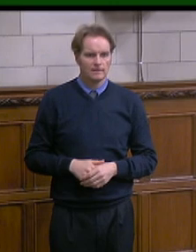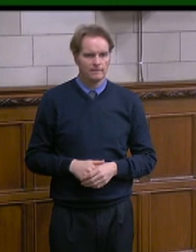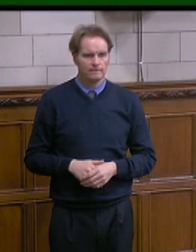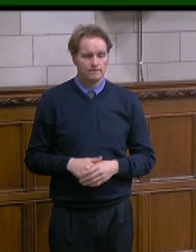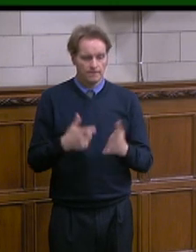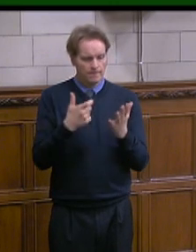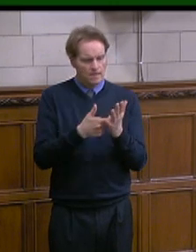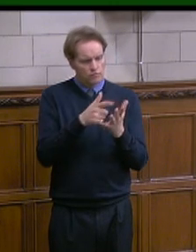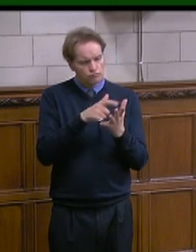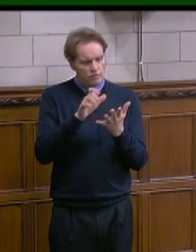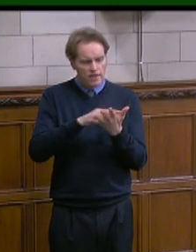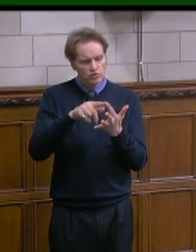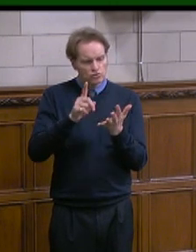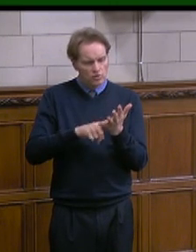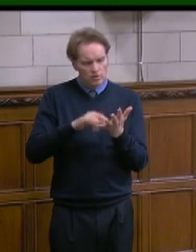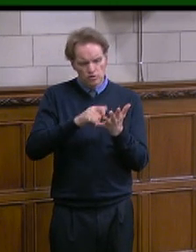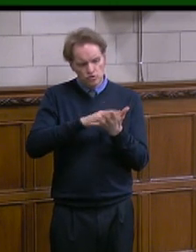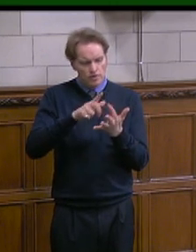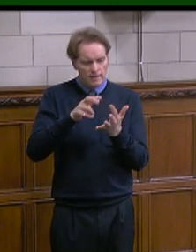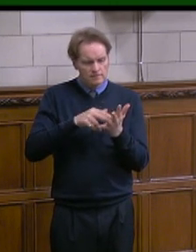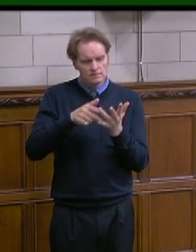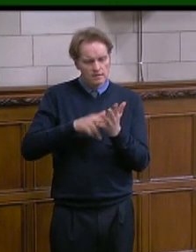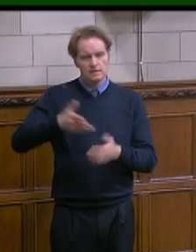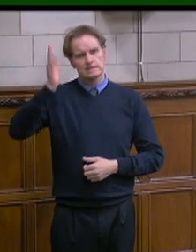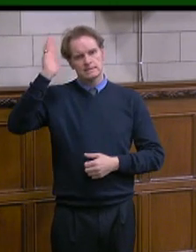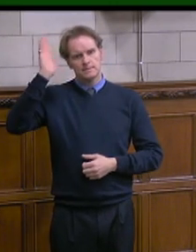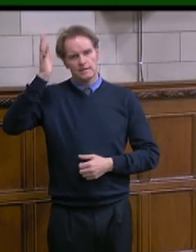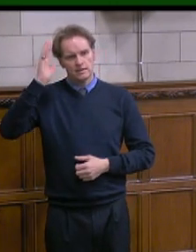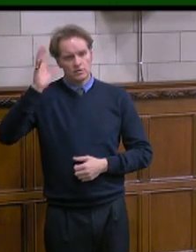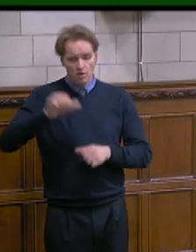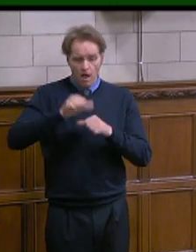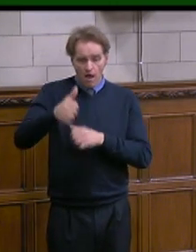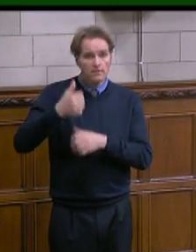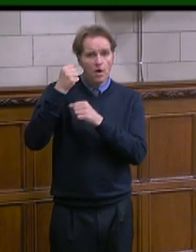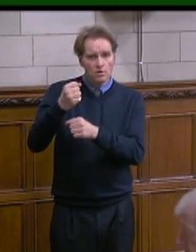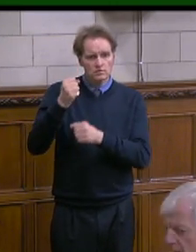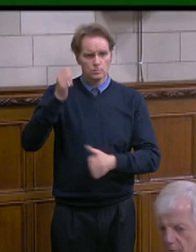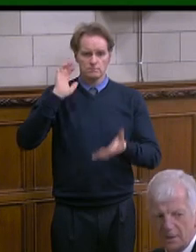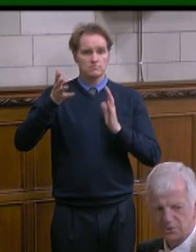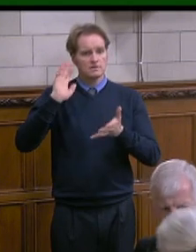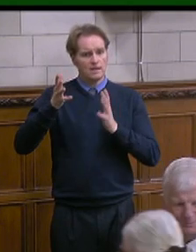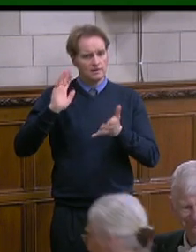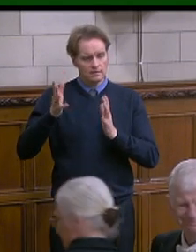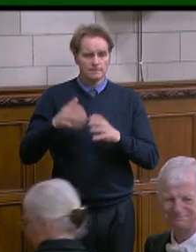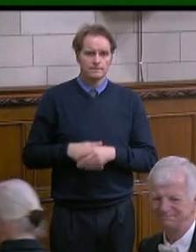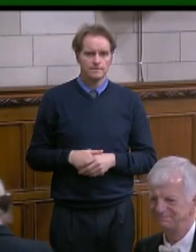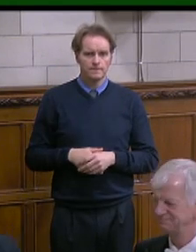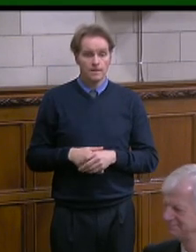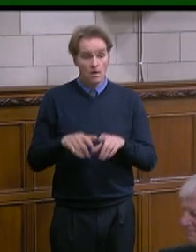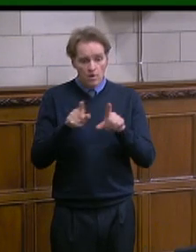Shenton delivering her Oscar speech in British Sign Language, and about Libby, the young